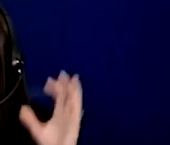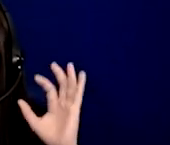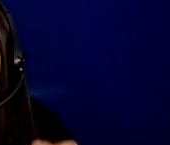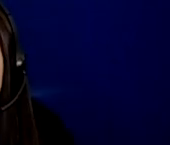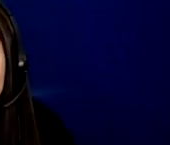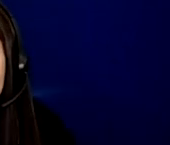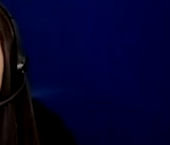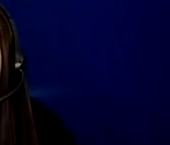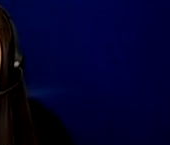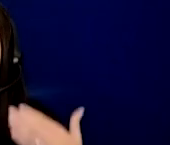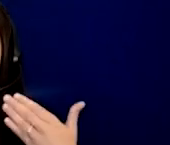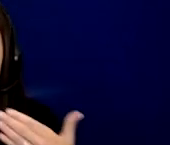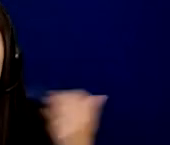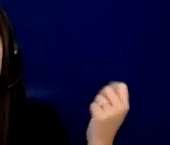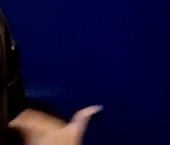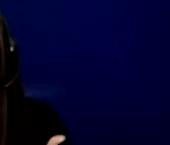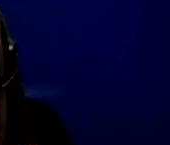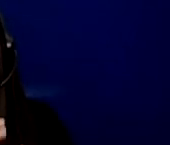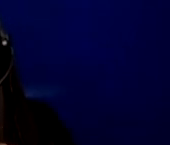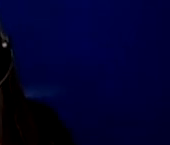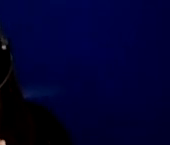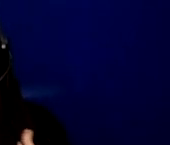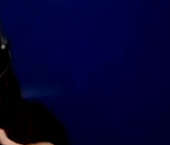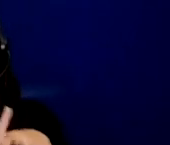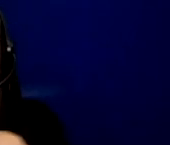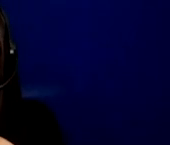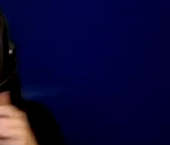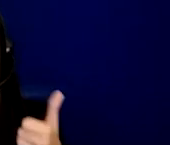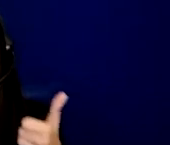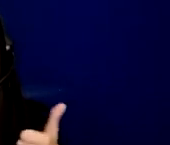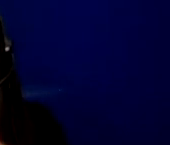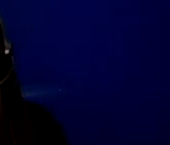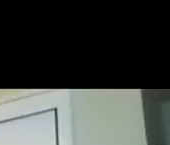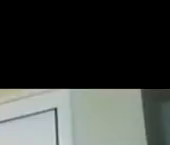Thank you all. I appreciate you showing up. I'm glad I didn't have to talk about particle physics.